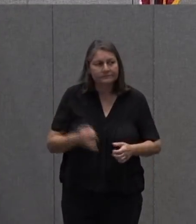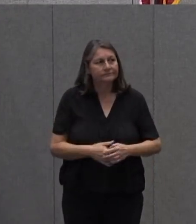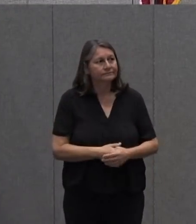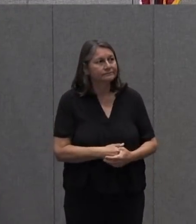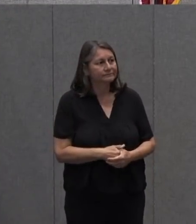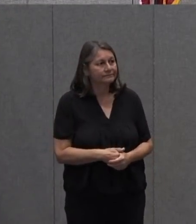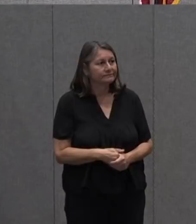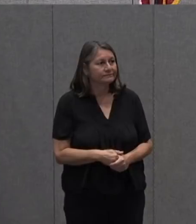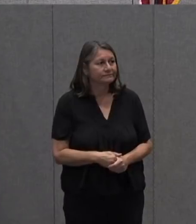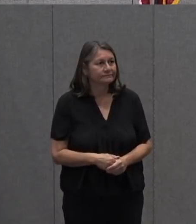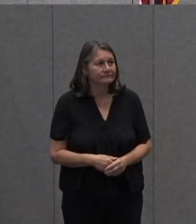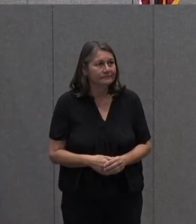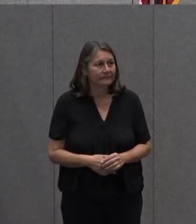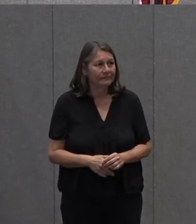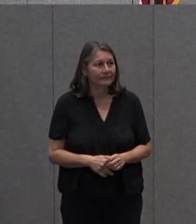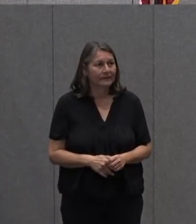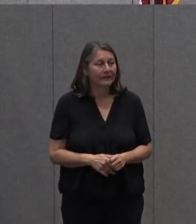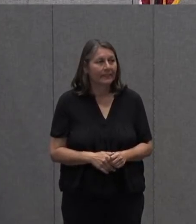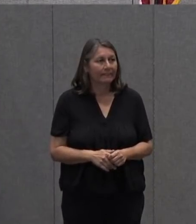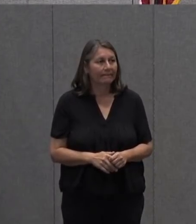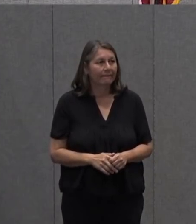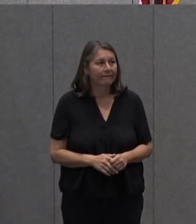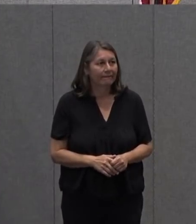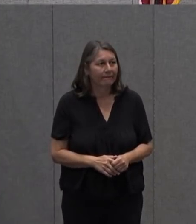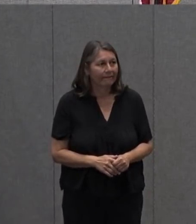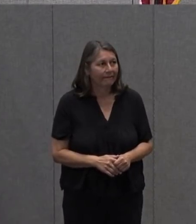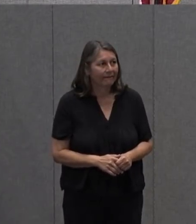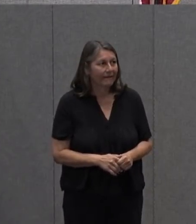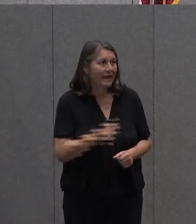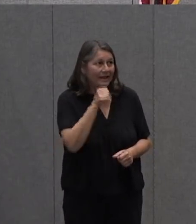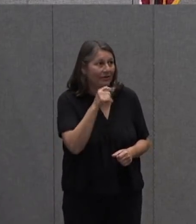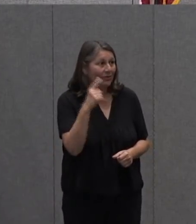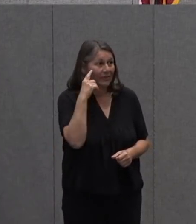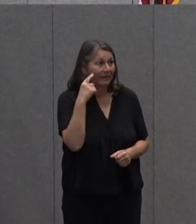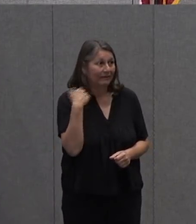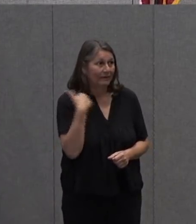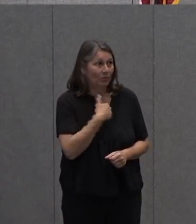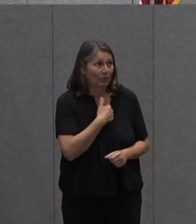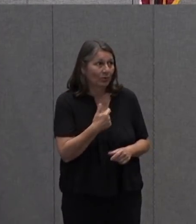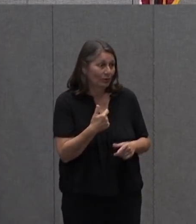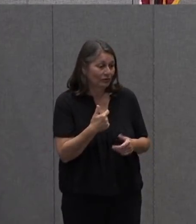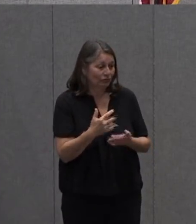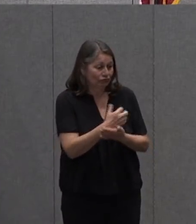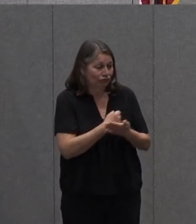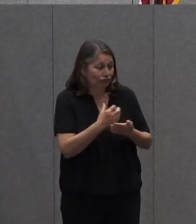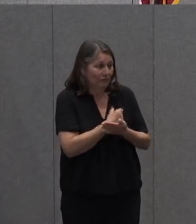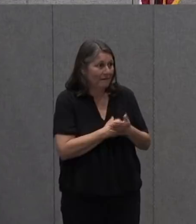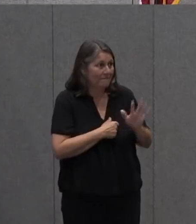I like that, Ms. Lori. I don't think we're gonna make it to five Miss Kathy. Oh, really.